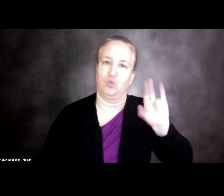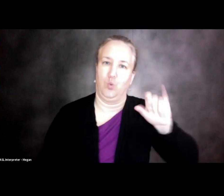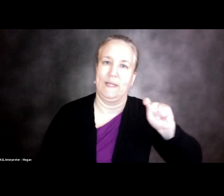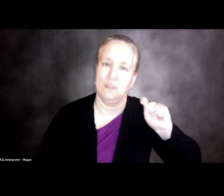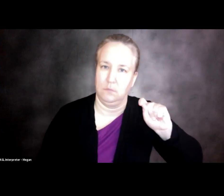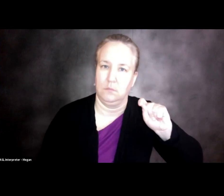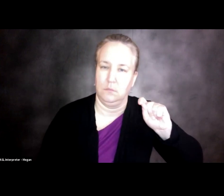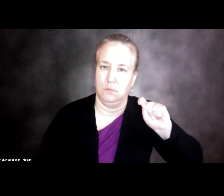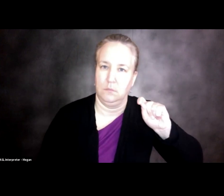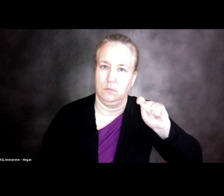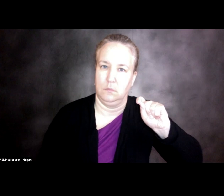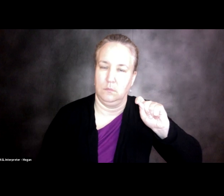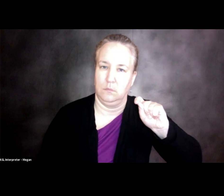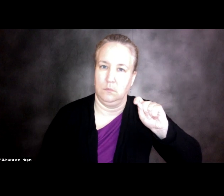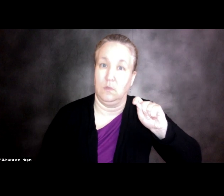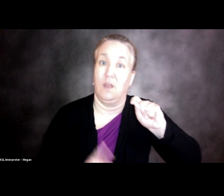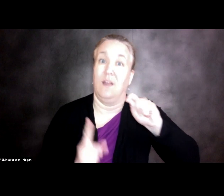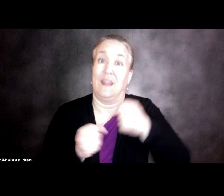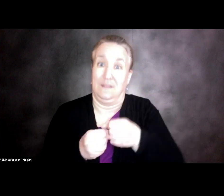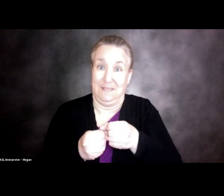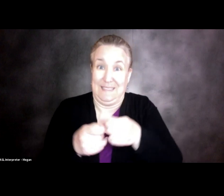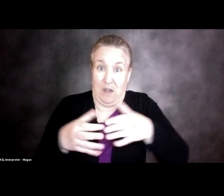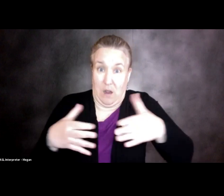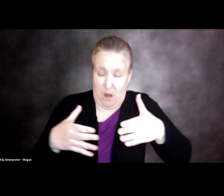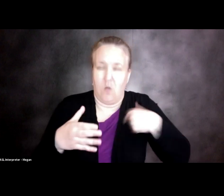Extending that, we start with the cis, hetero,